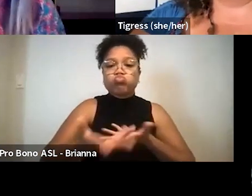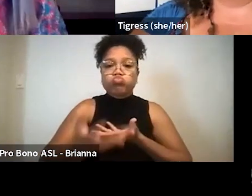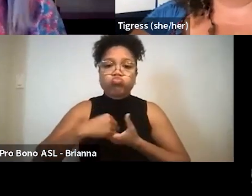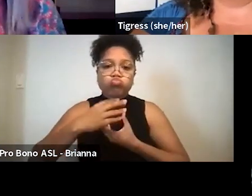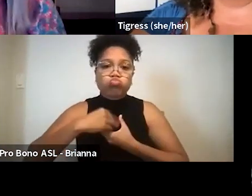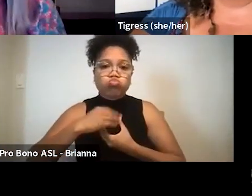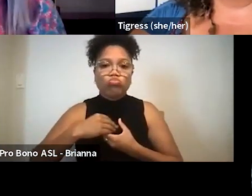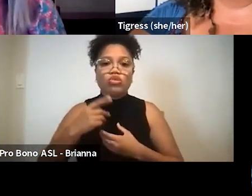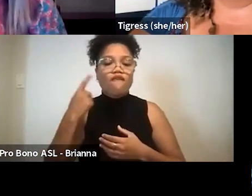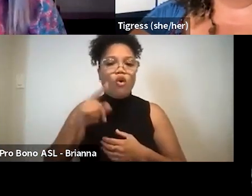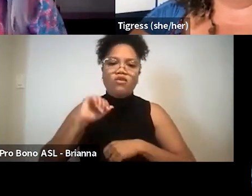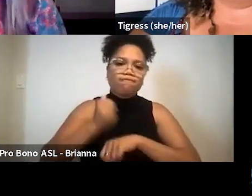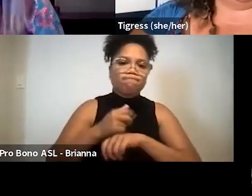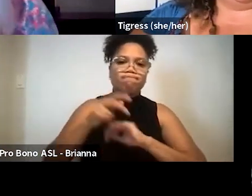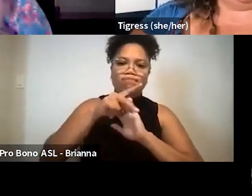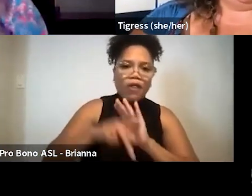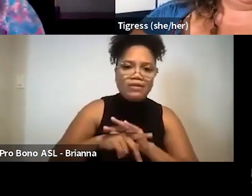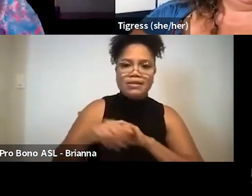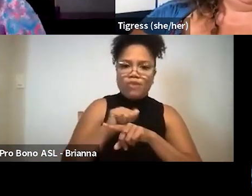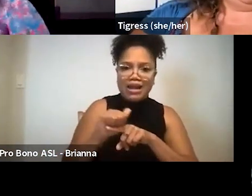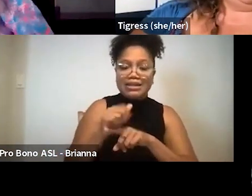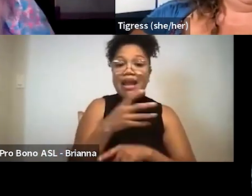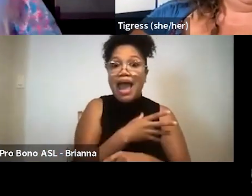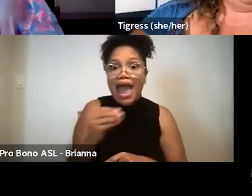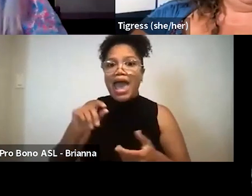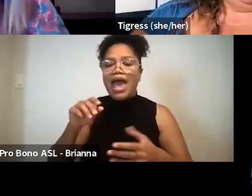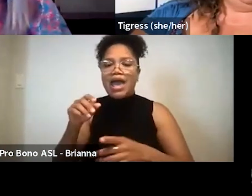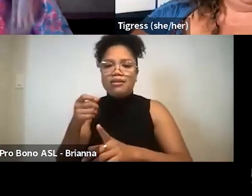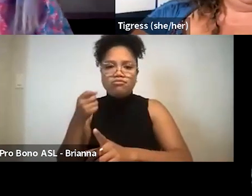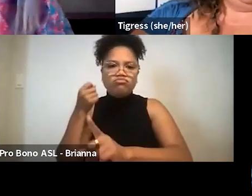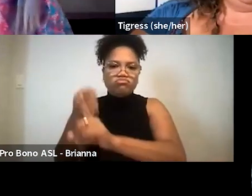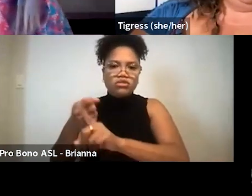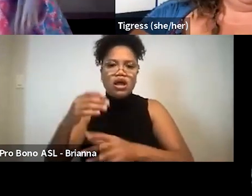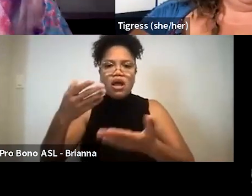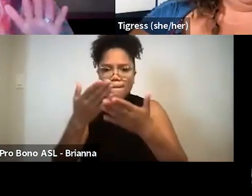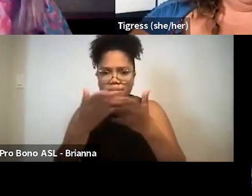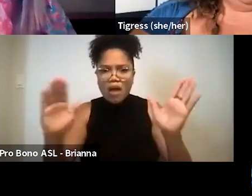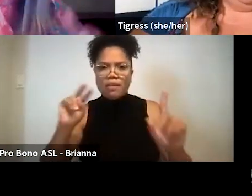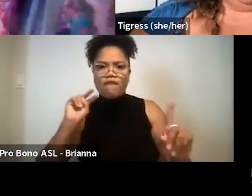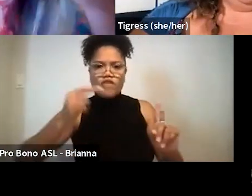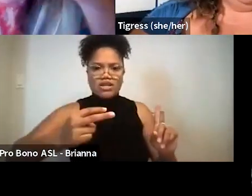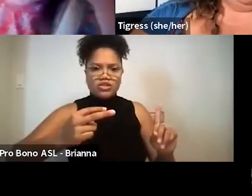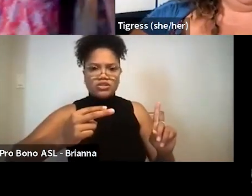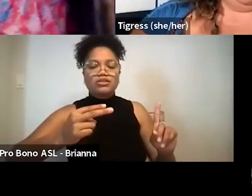and practices and public perceptions that perpetuate bodies, discriminate. And that felt like a bit of a tongue twister.